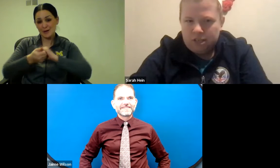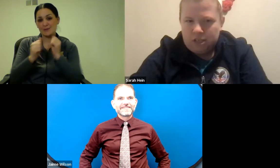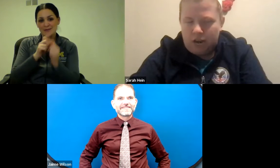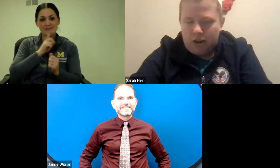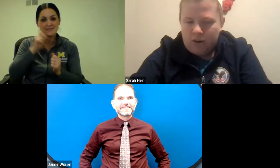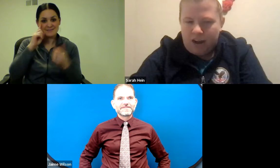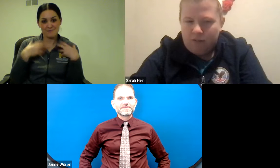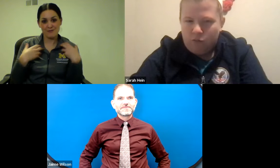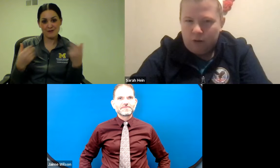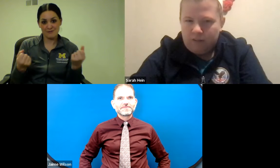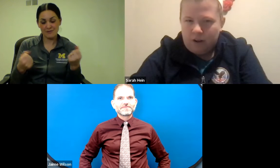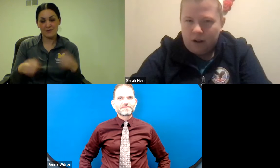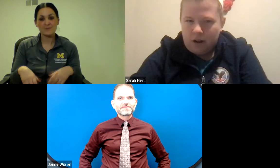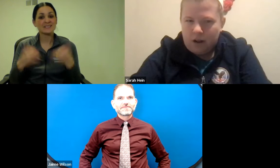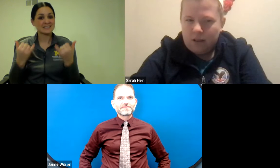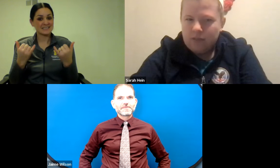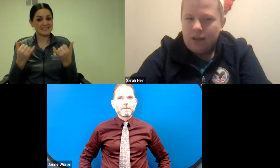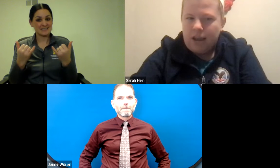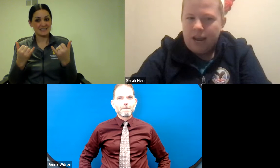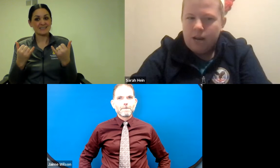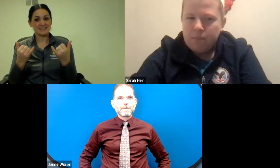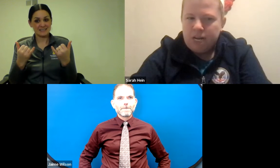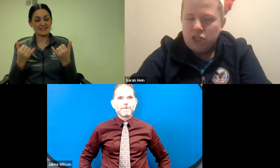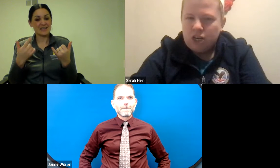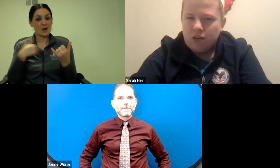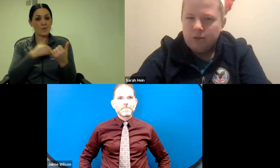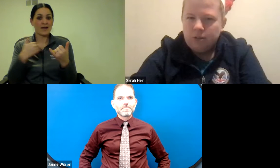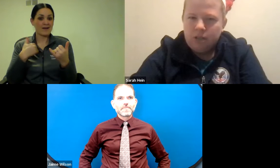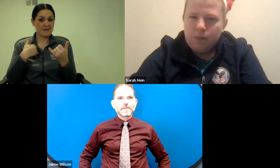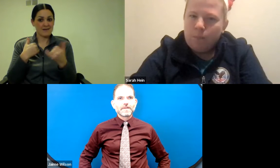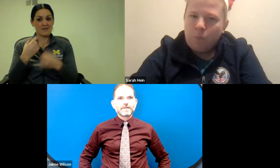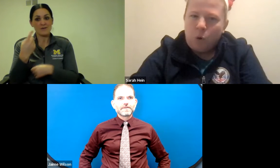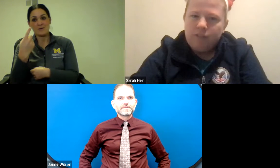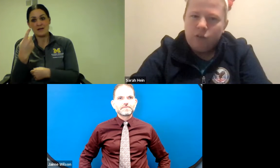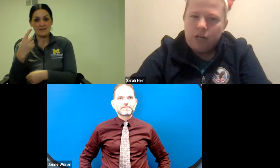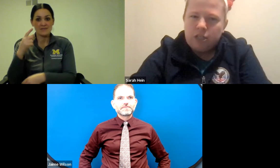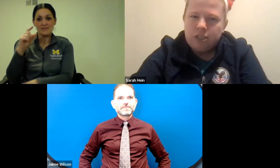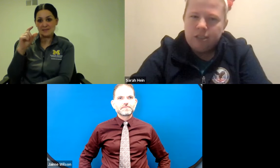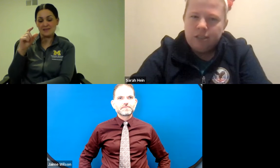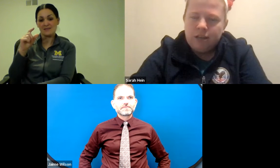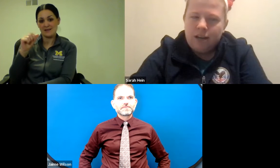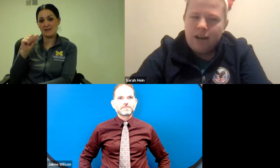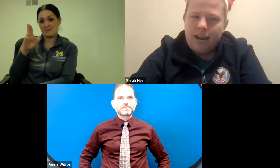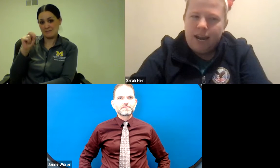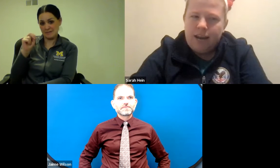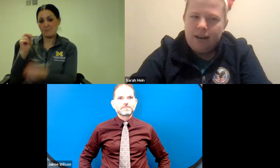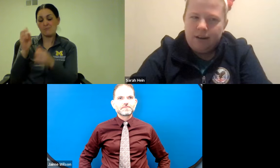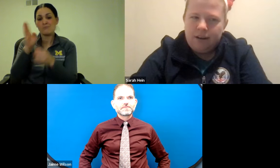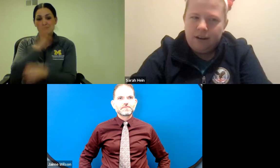Sarah Hein: today. We have one of Sarah Hein: the AMPHL Sarah Hein: Board of Directors. Sarah Hein: and